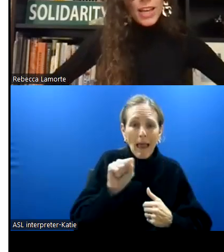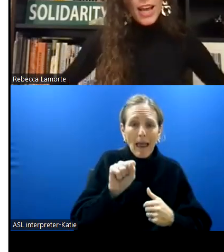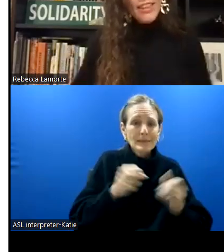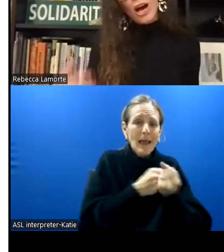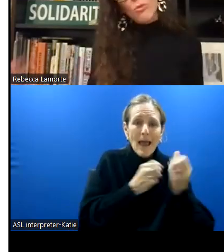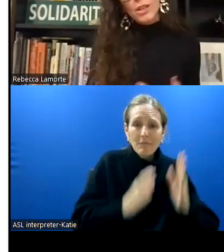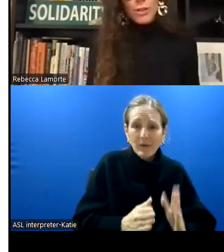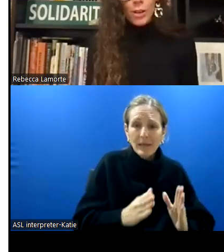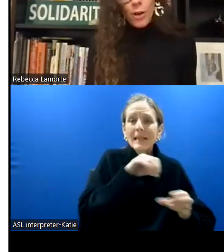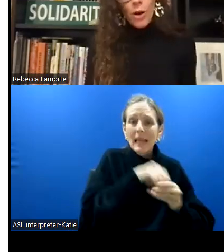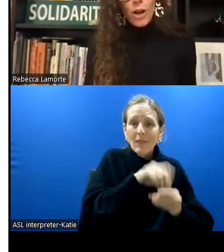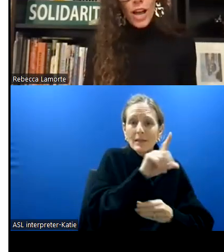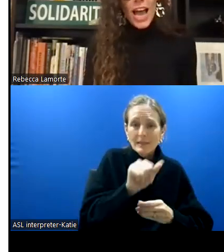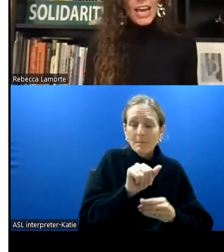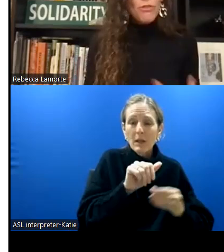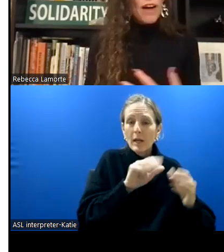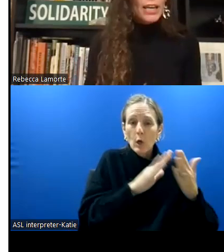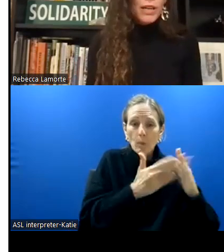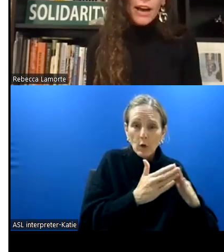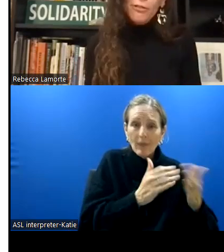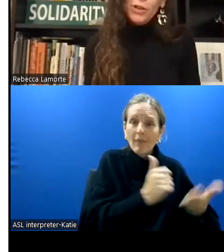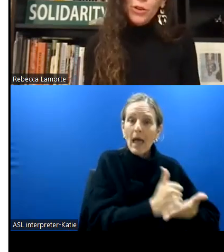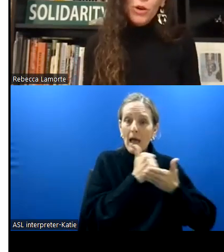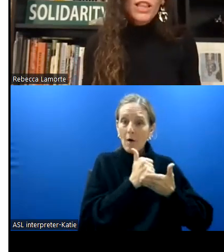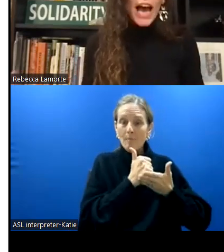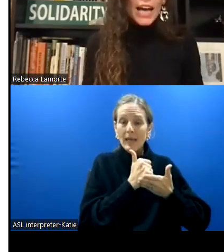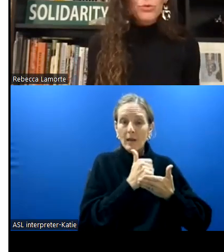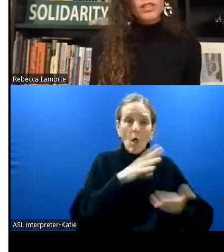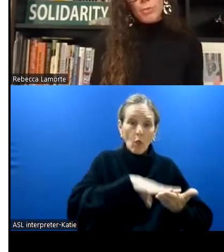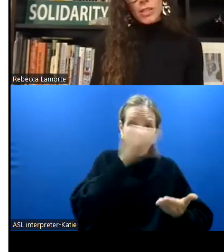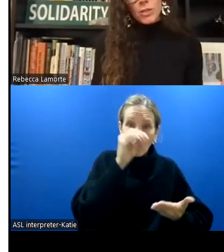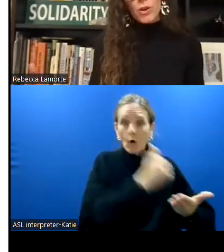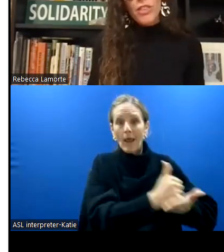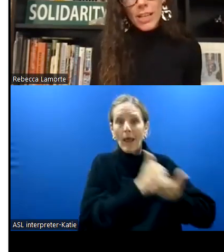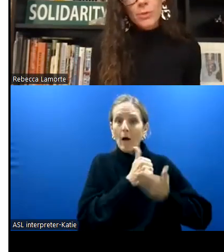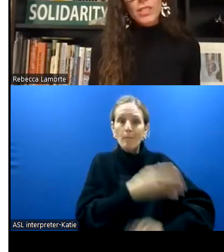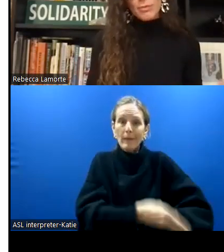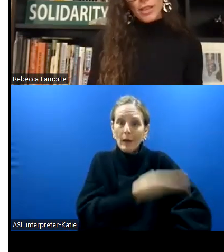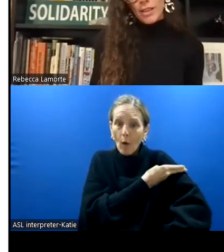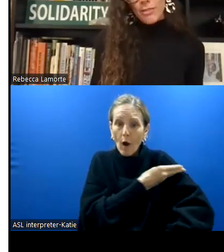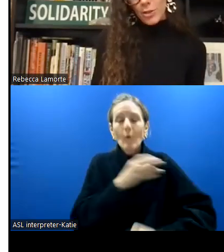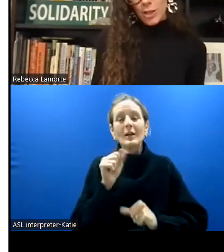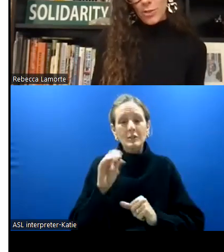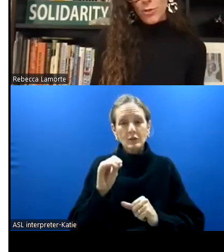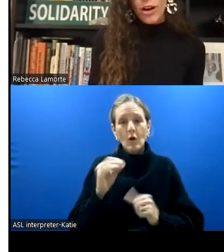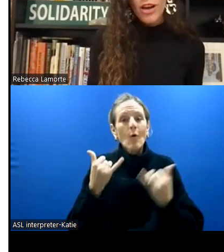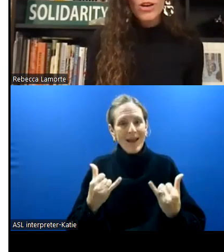that helped me learn and grow. And now if I can be that for you, that's what this space is for. That's what Disability Victory is for.